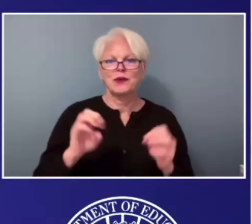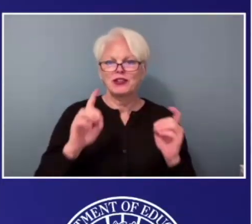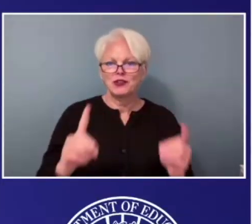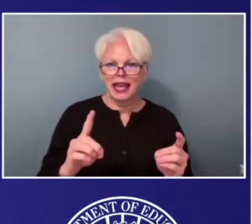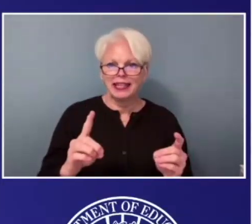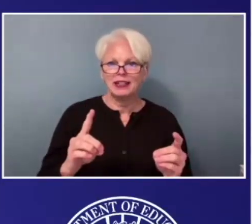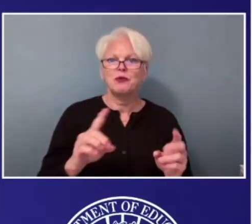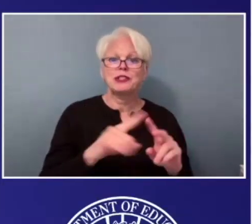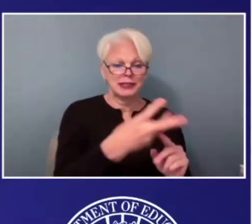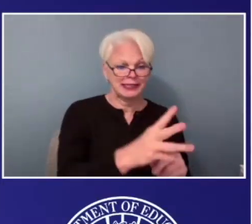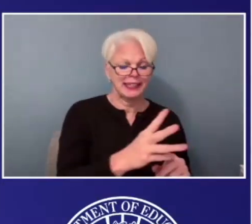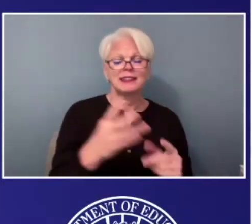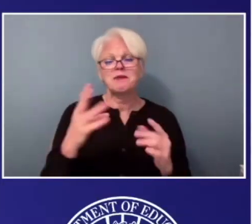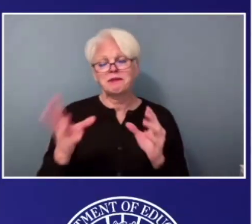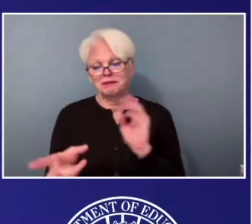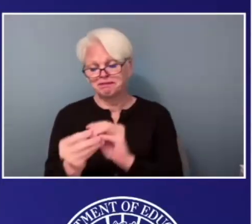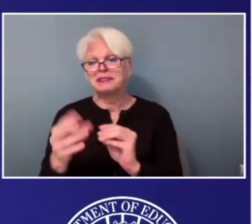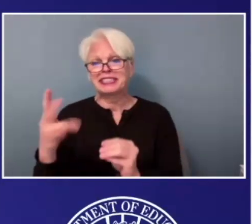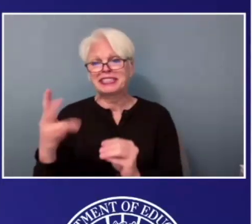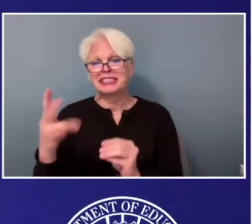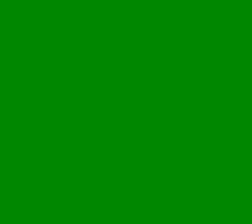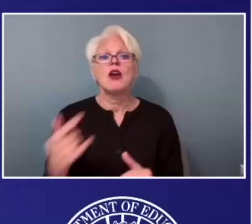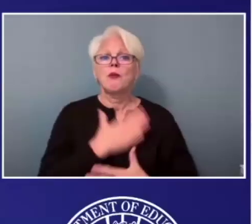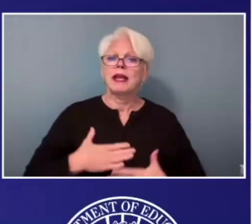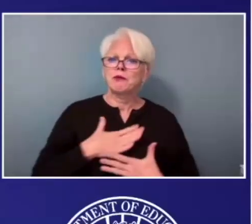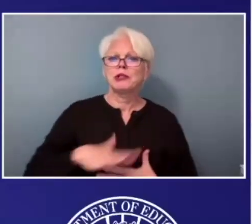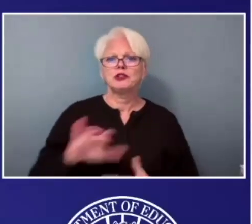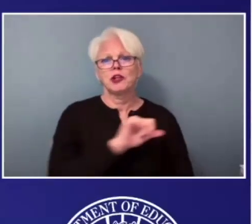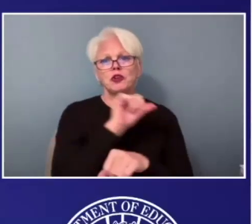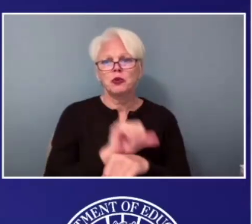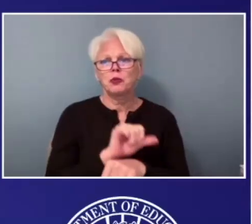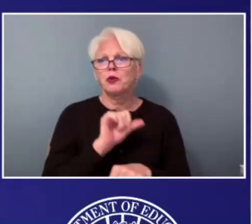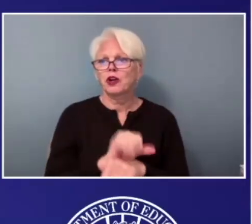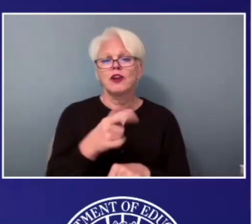Obviously, we appreciate your work. You've been an incredibly fun committee.